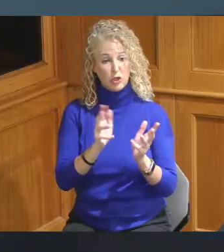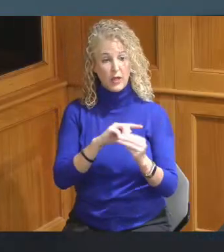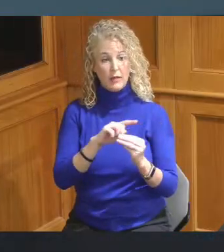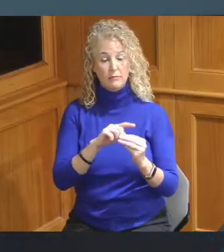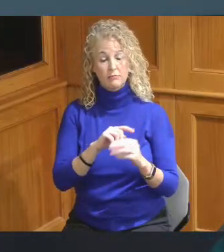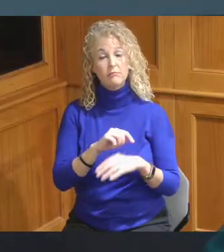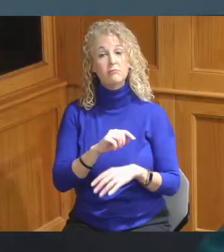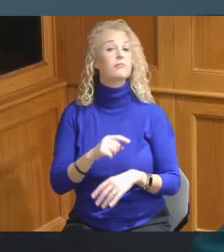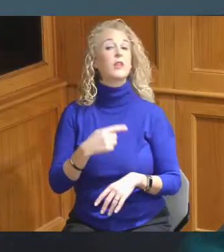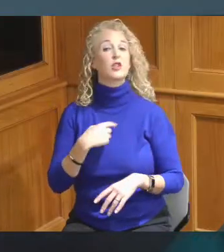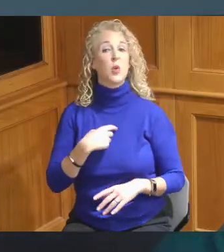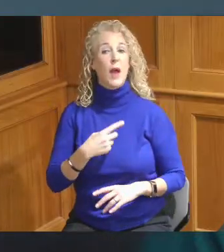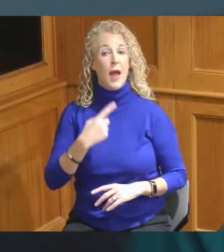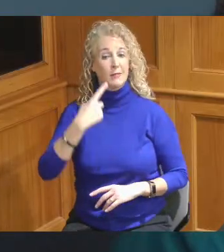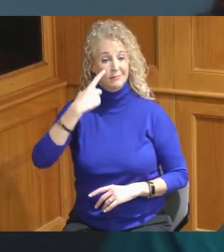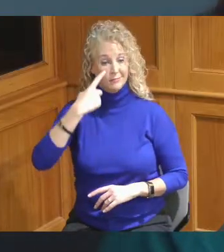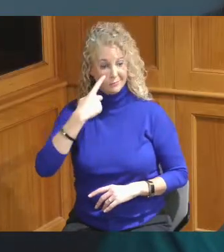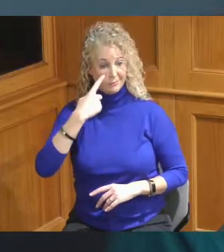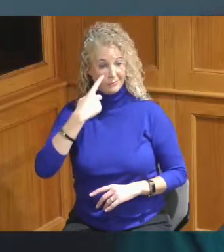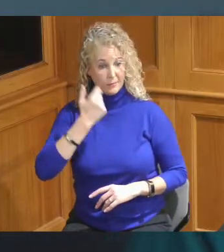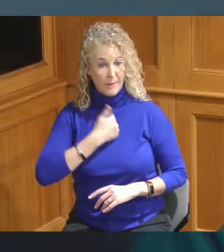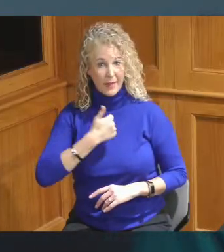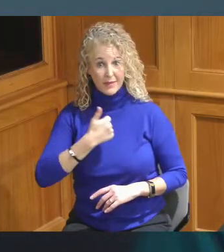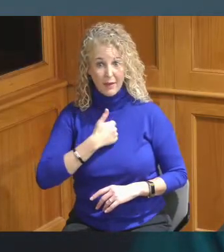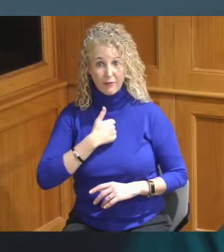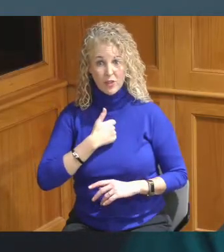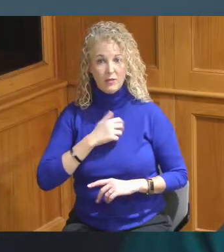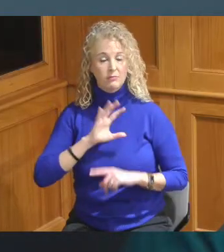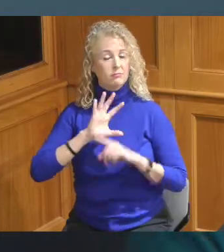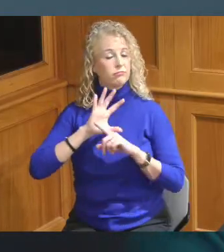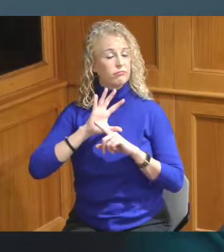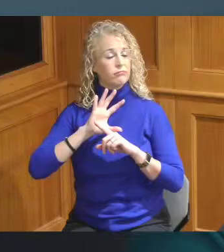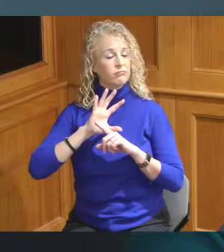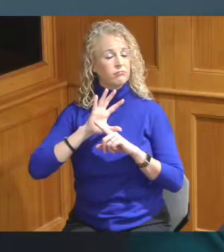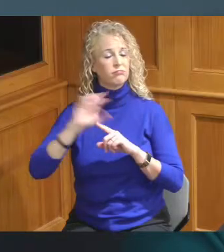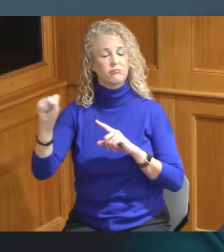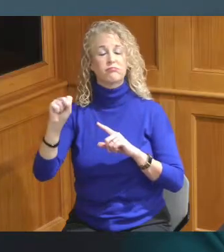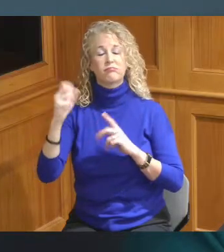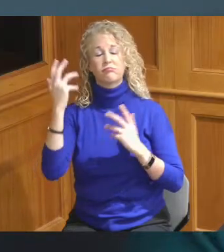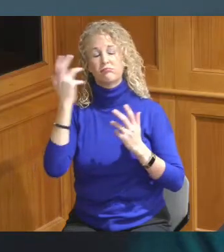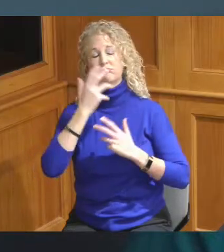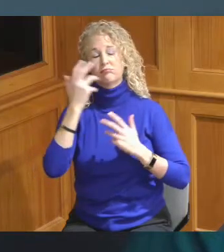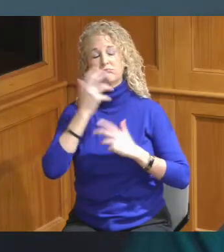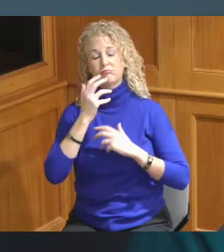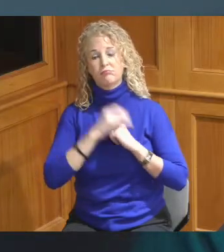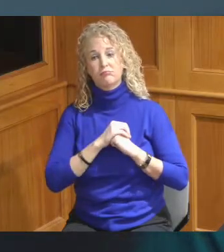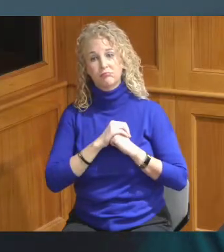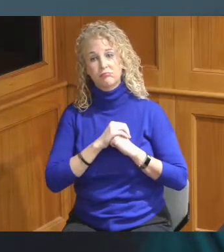but I got a chance to see it and it's it is incredible. It is very very nice. I also went by